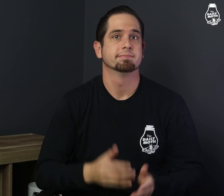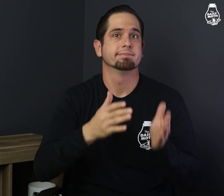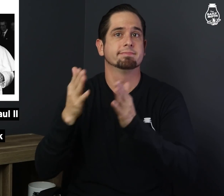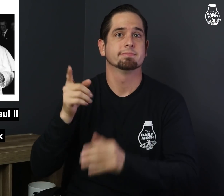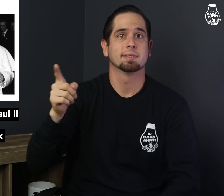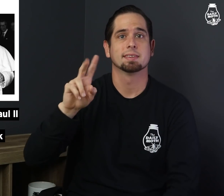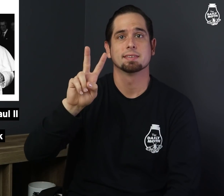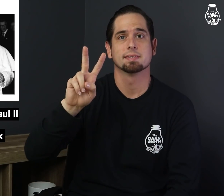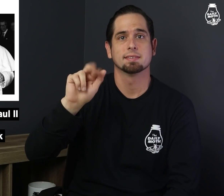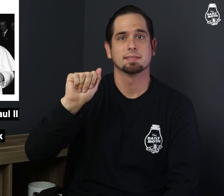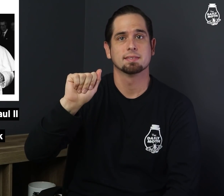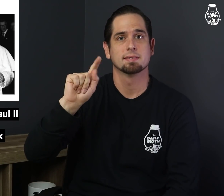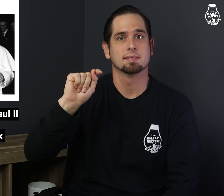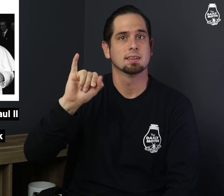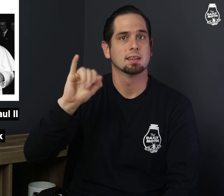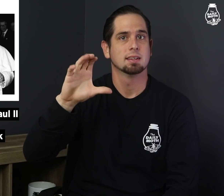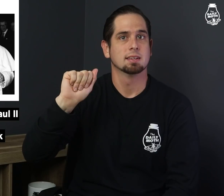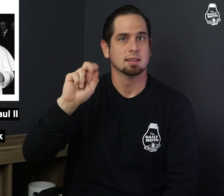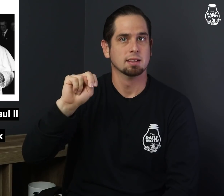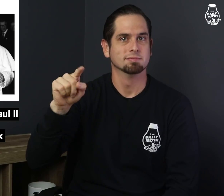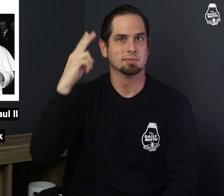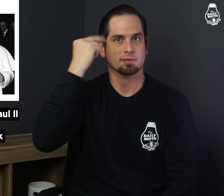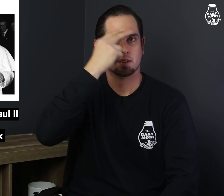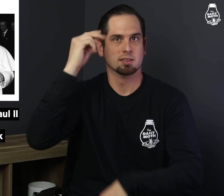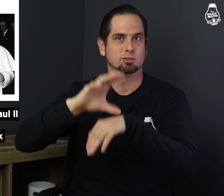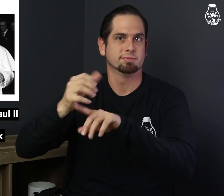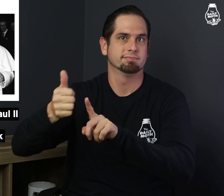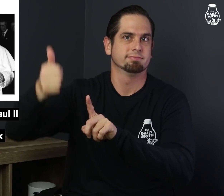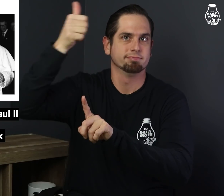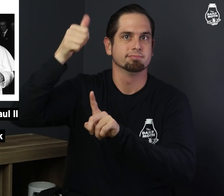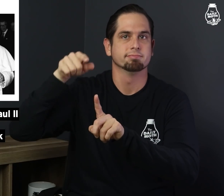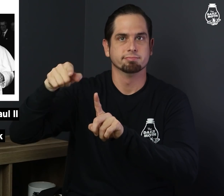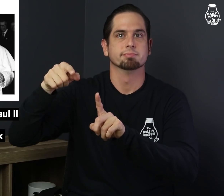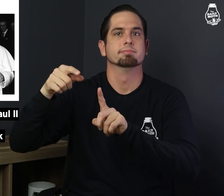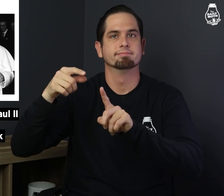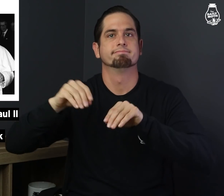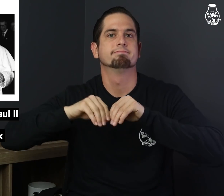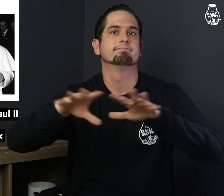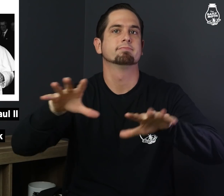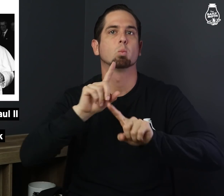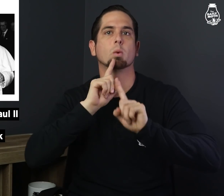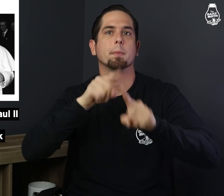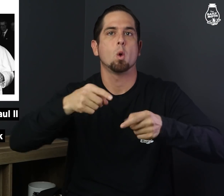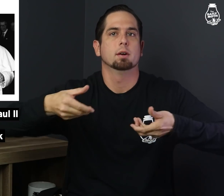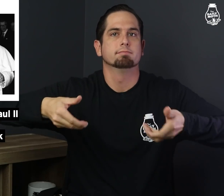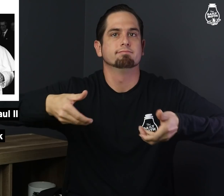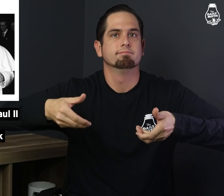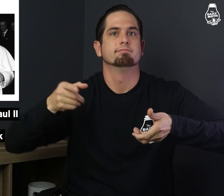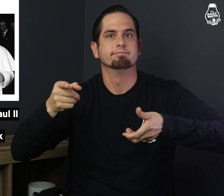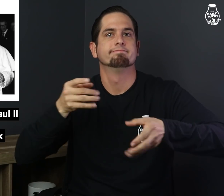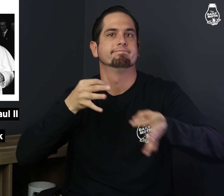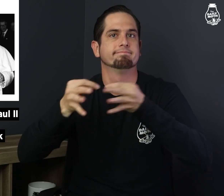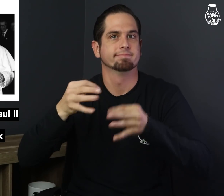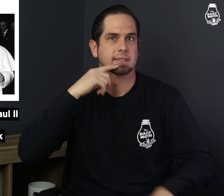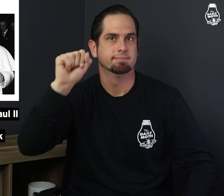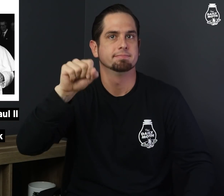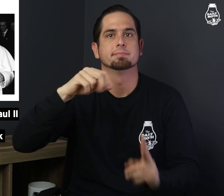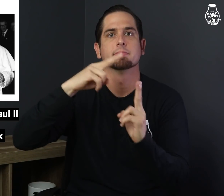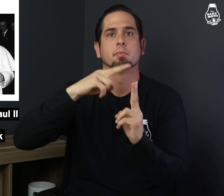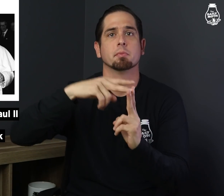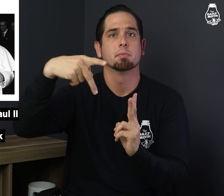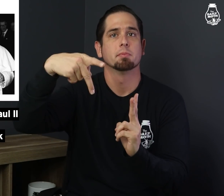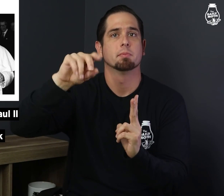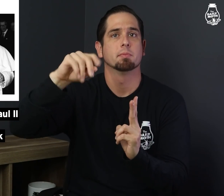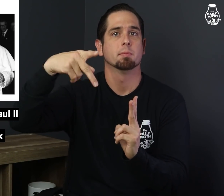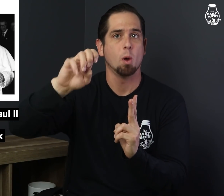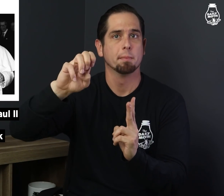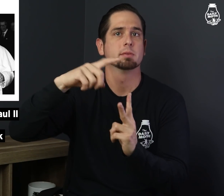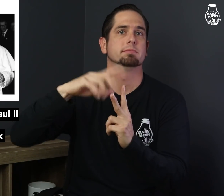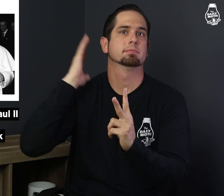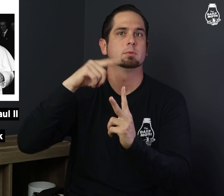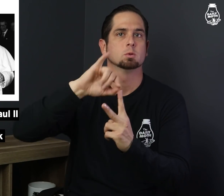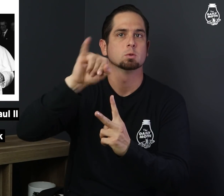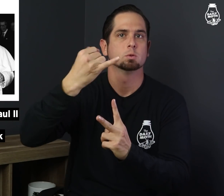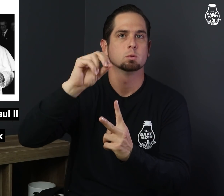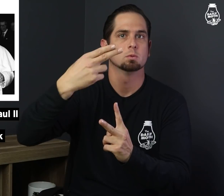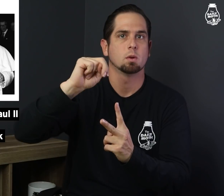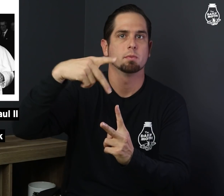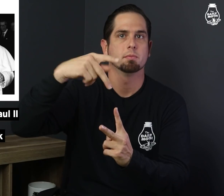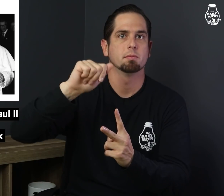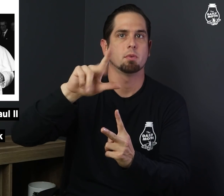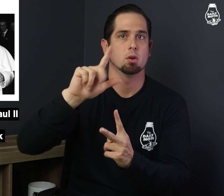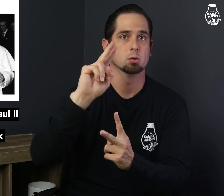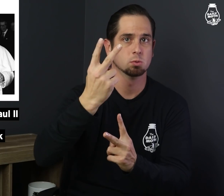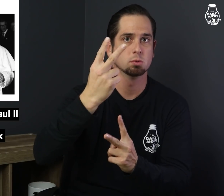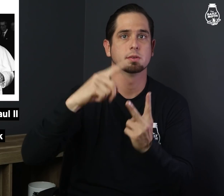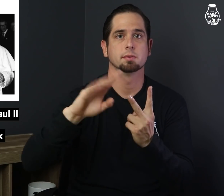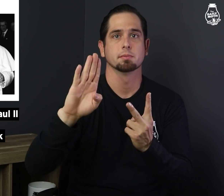The Vatican released a report that said Popes John Paul II and